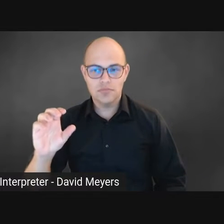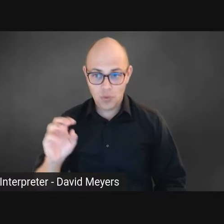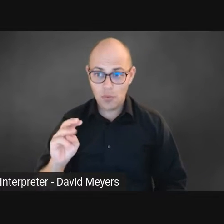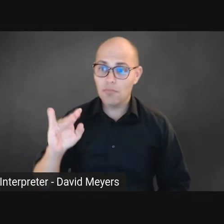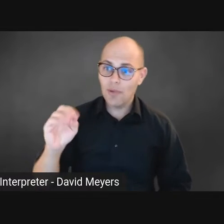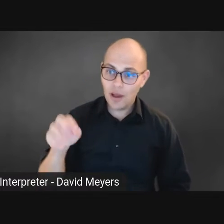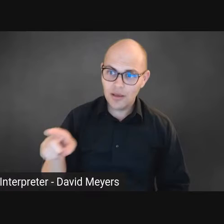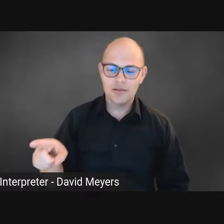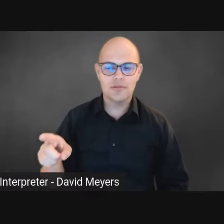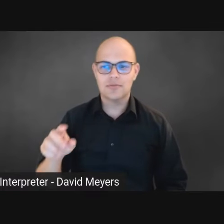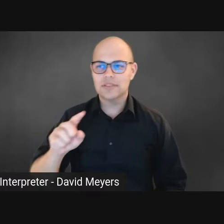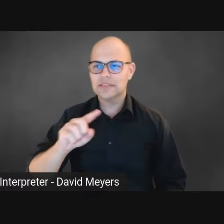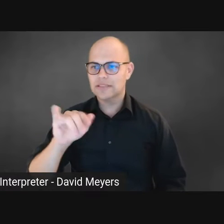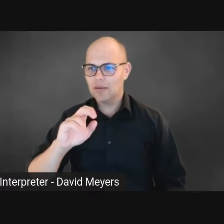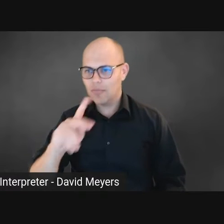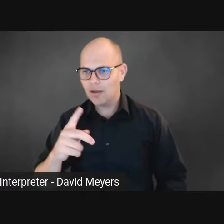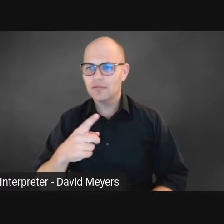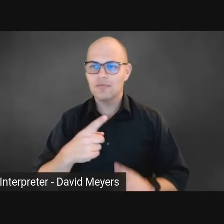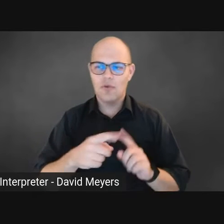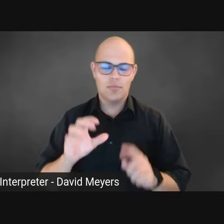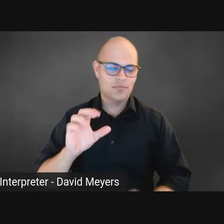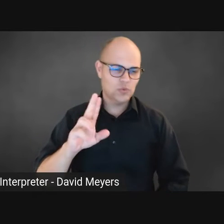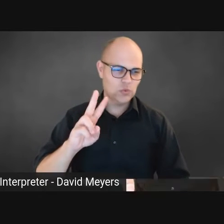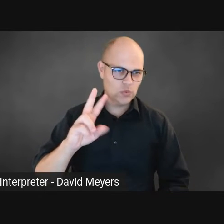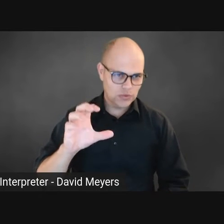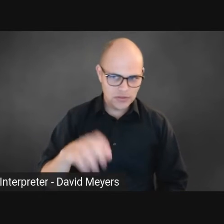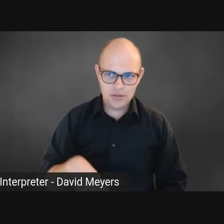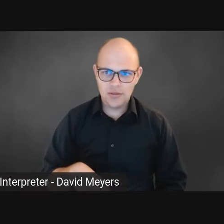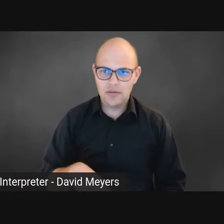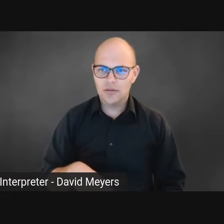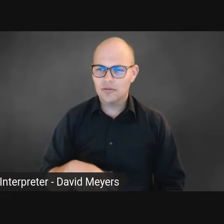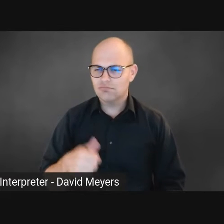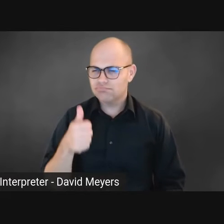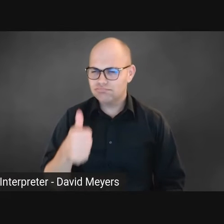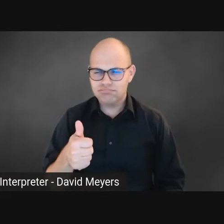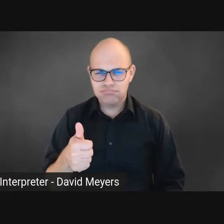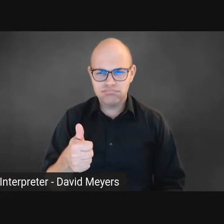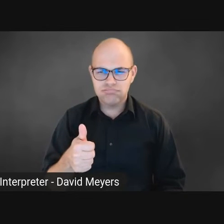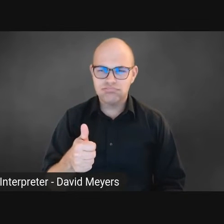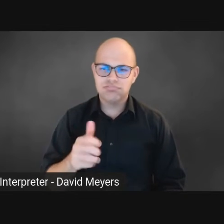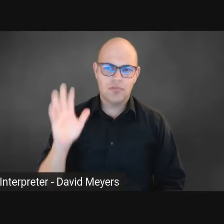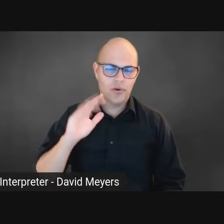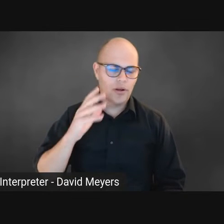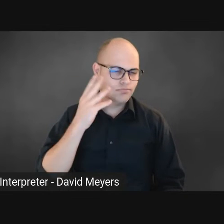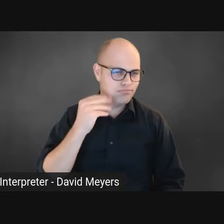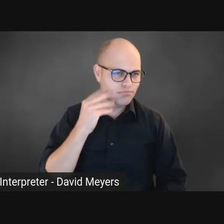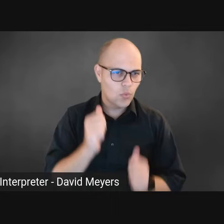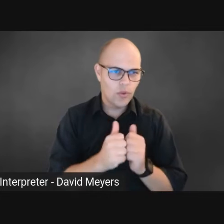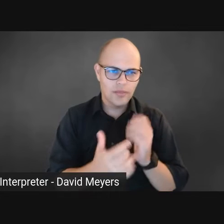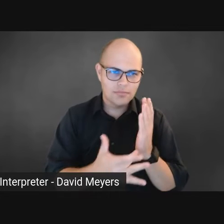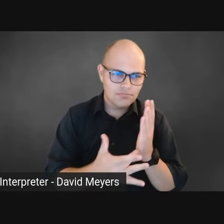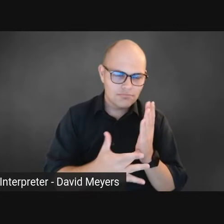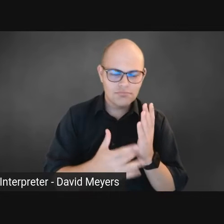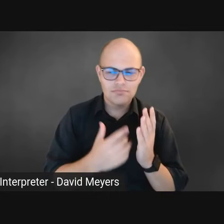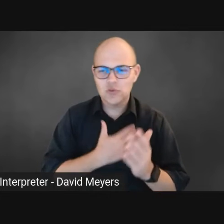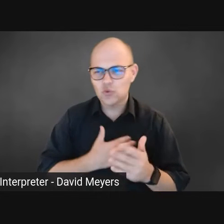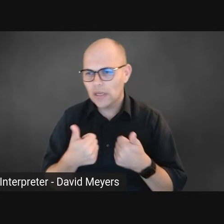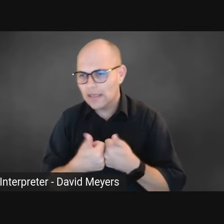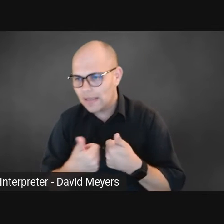after graduating from Conservatory, he was working as a singer and a music teacher. Then spent a year working as a creative director